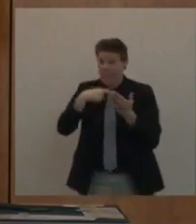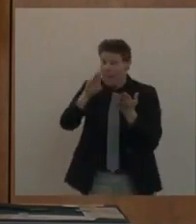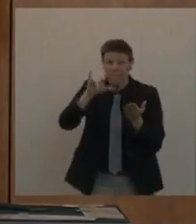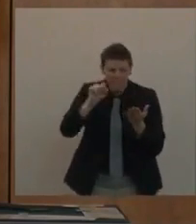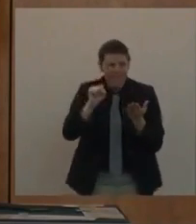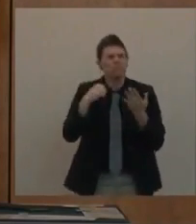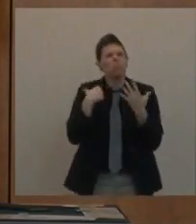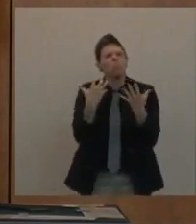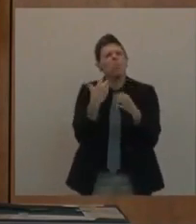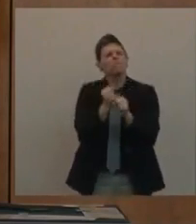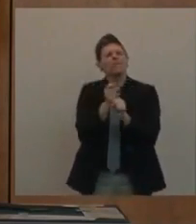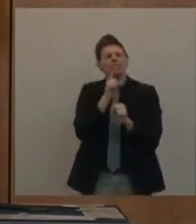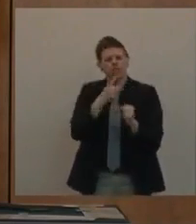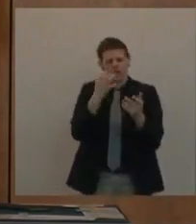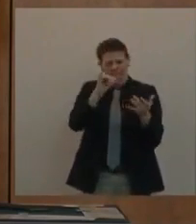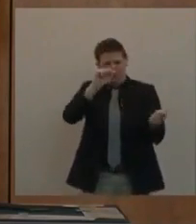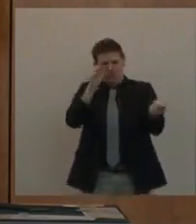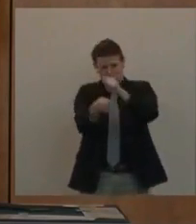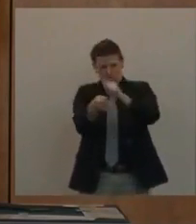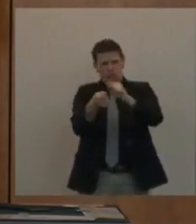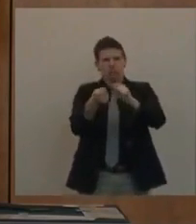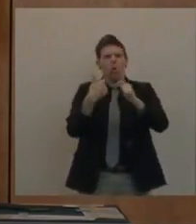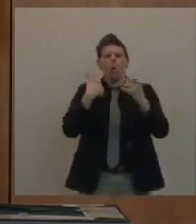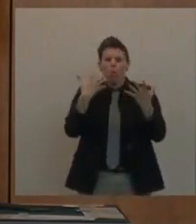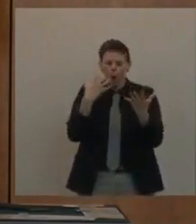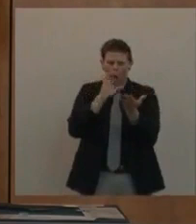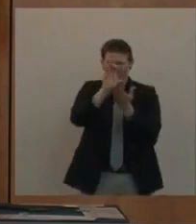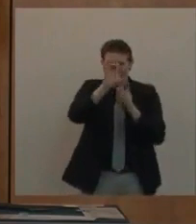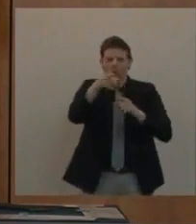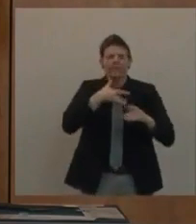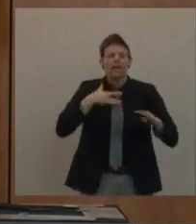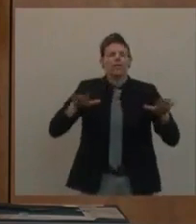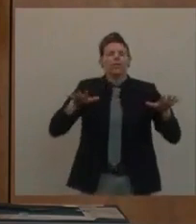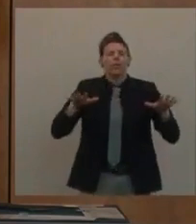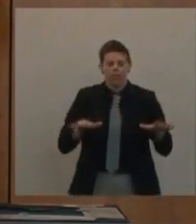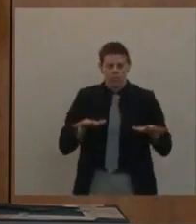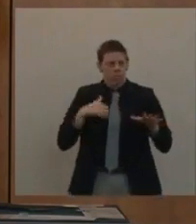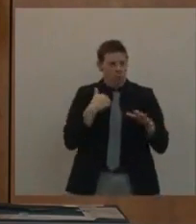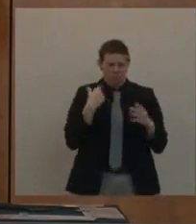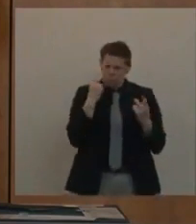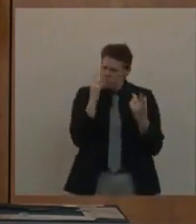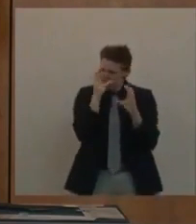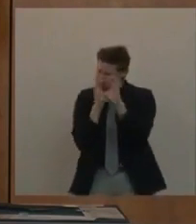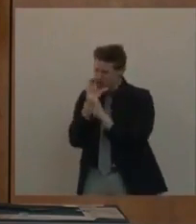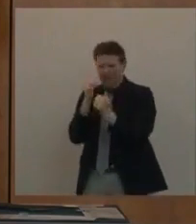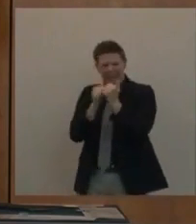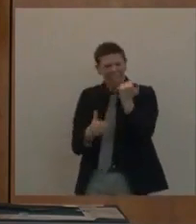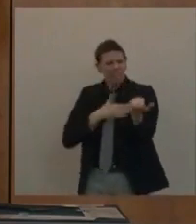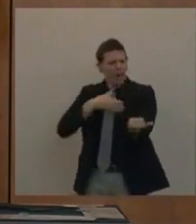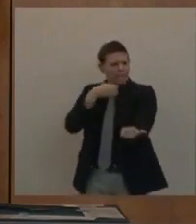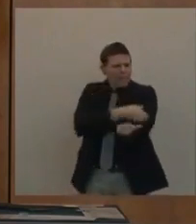WHO ARE NOT FEELING VER SECURE ABOUT WHAT THE FUTURE HOLDS FOR THEM. AND I WANT THAT TO CHANGE.